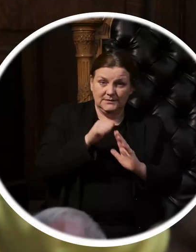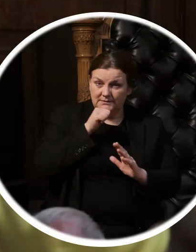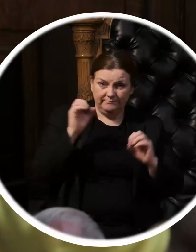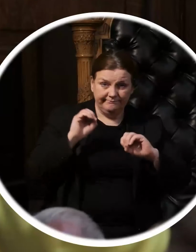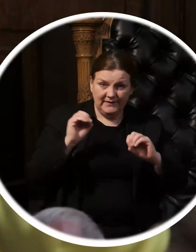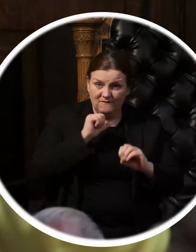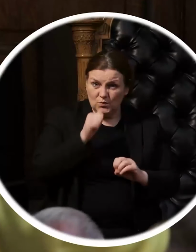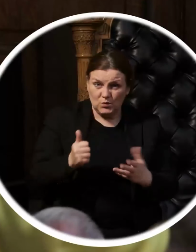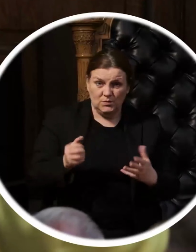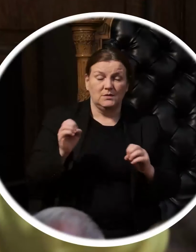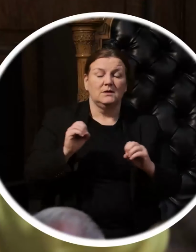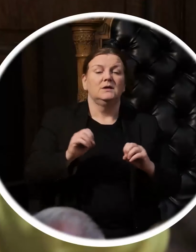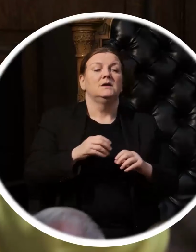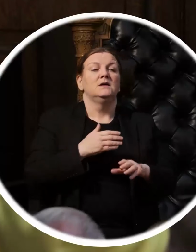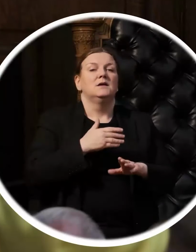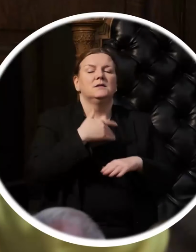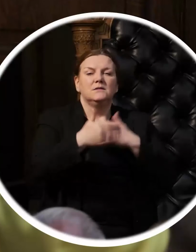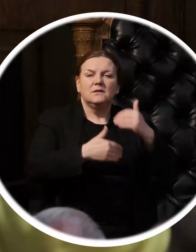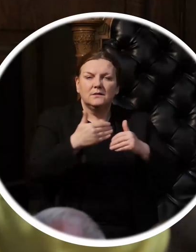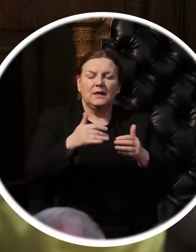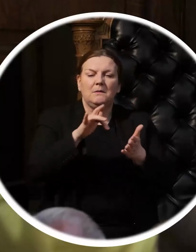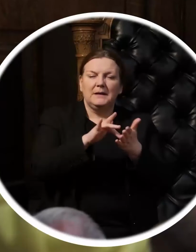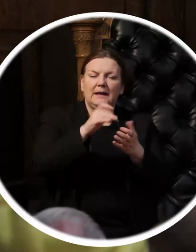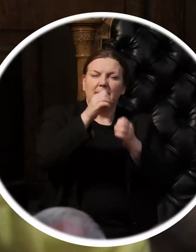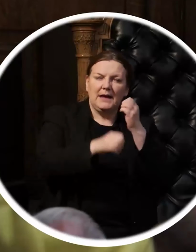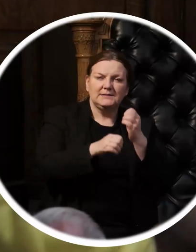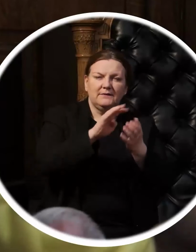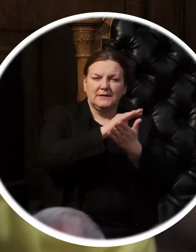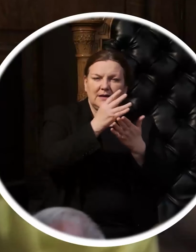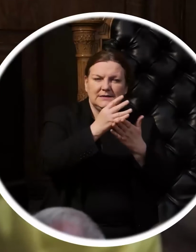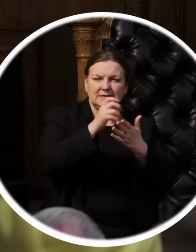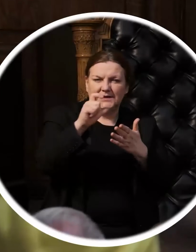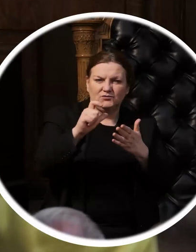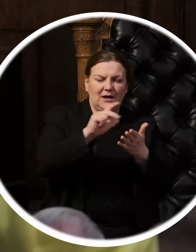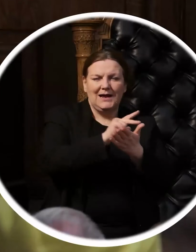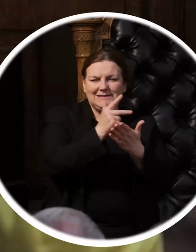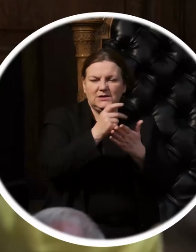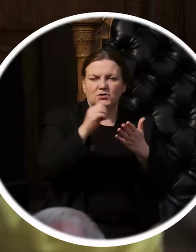As we start to get to the middle and the end of the nineteenth century,